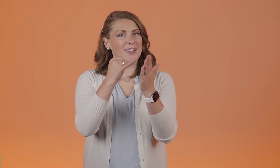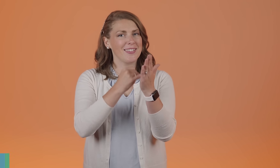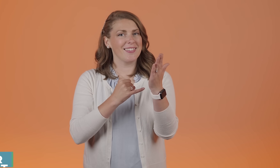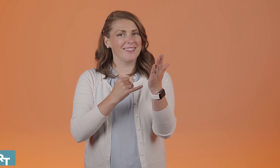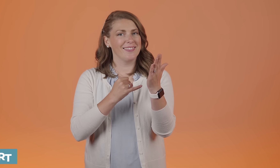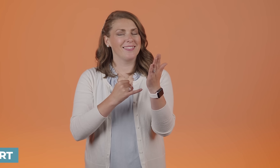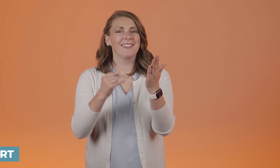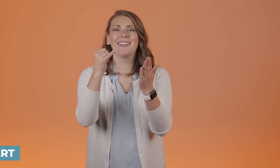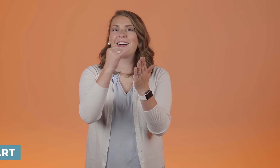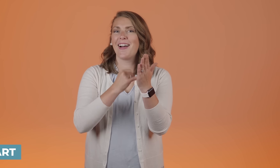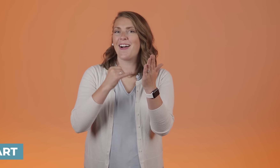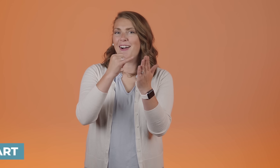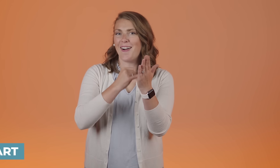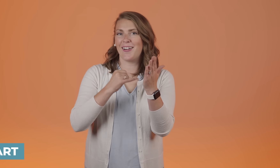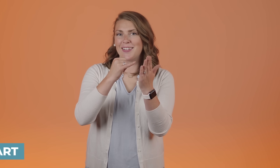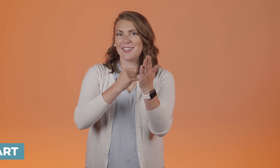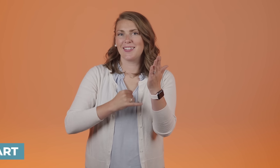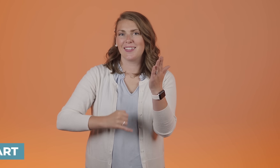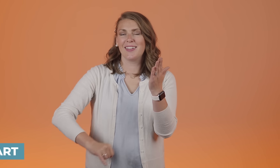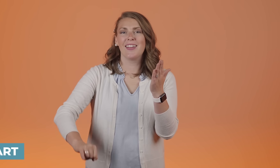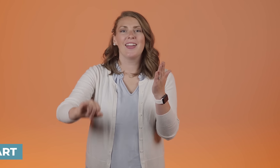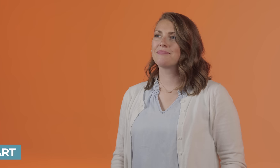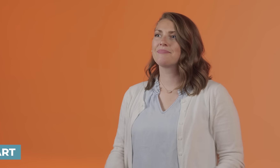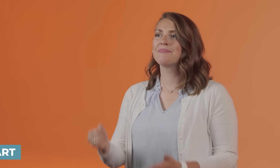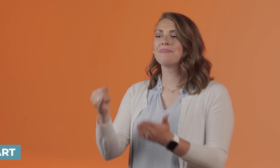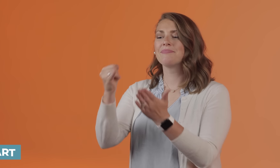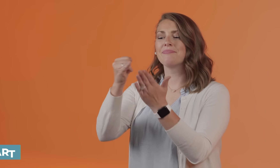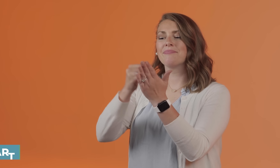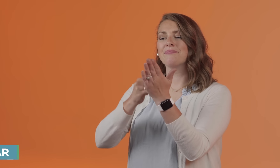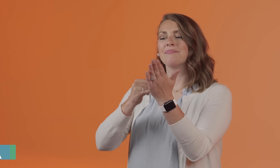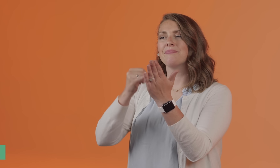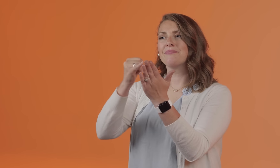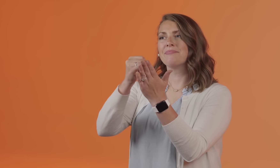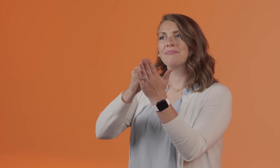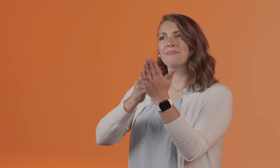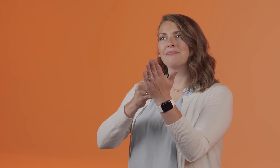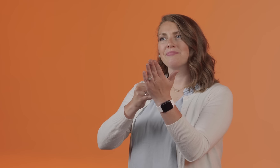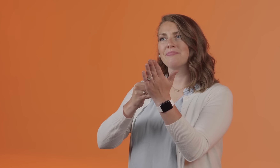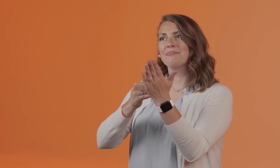Art. Art. Your finger is drawing like you're